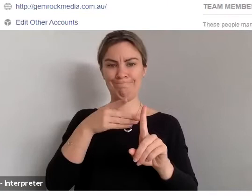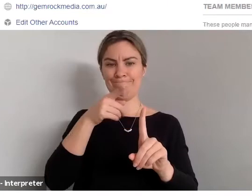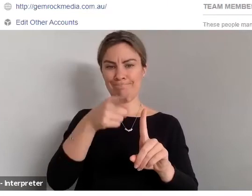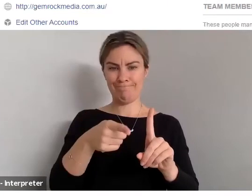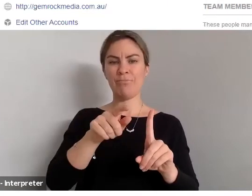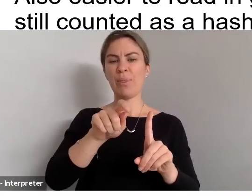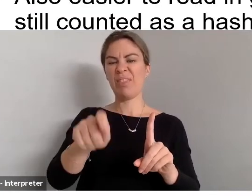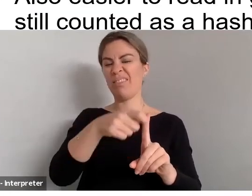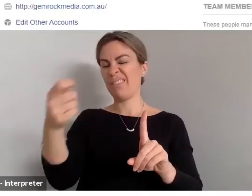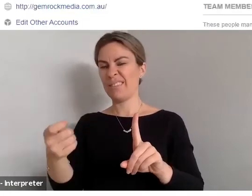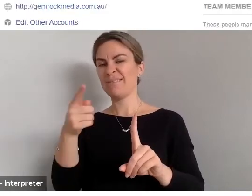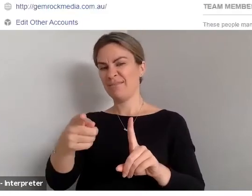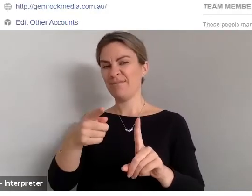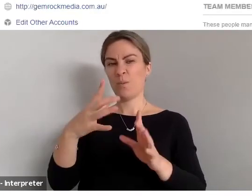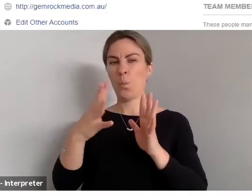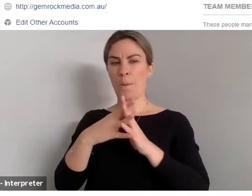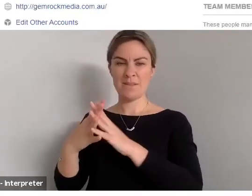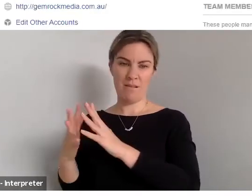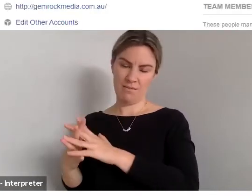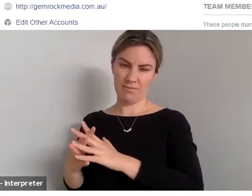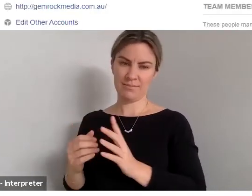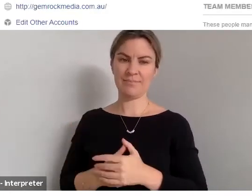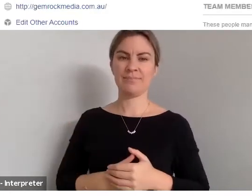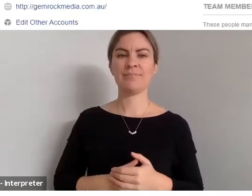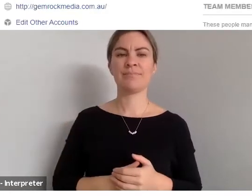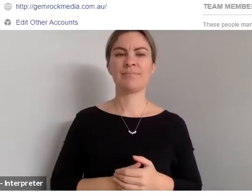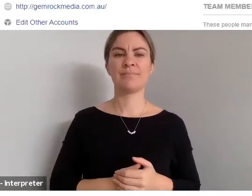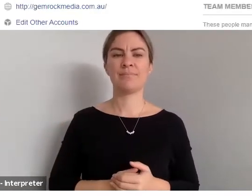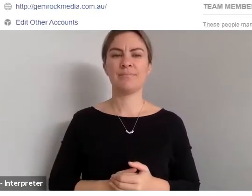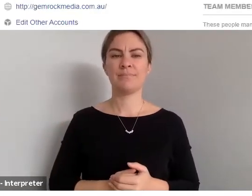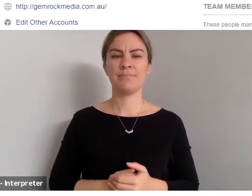It is the same with your link.